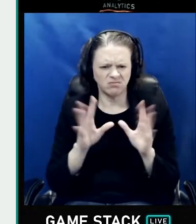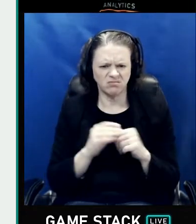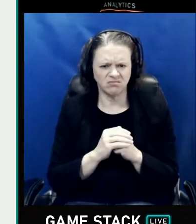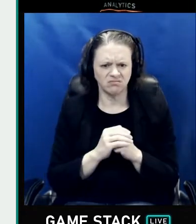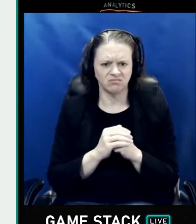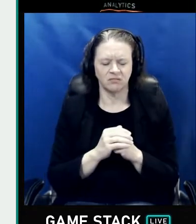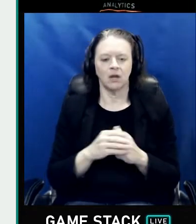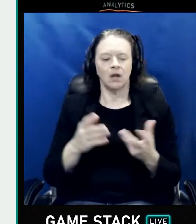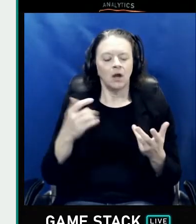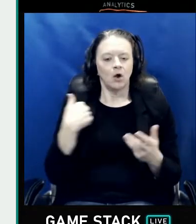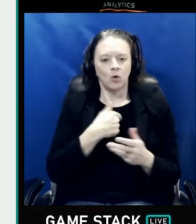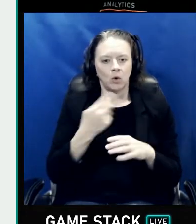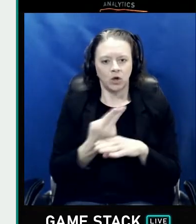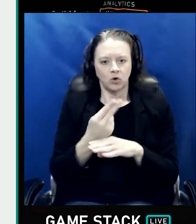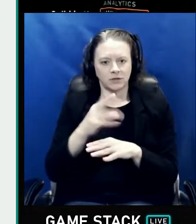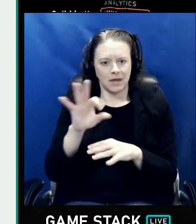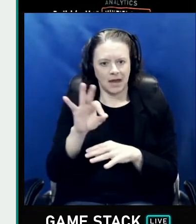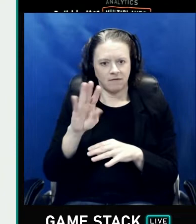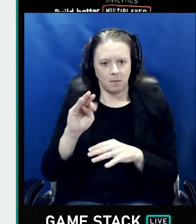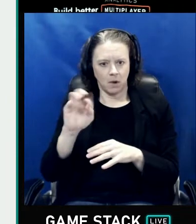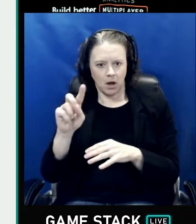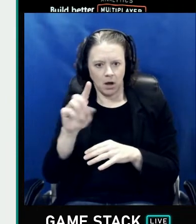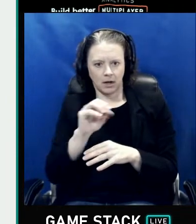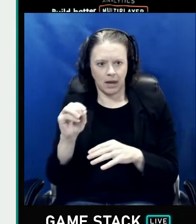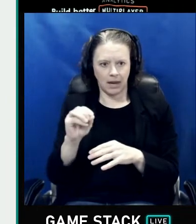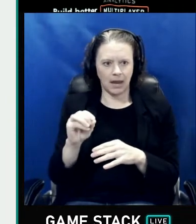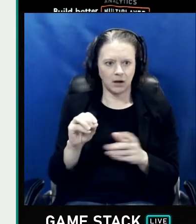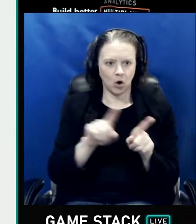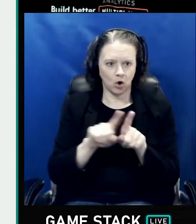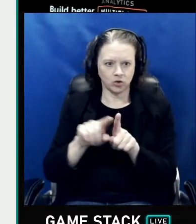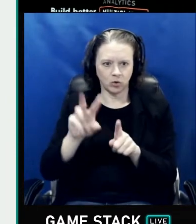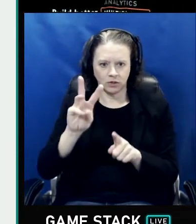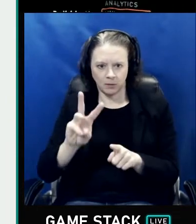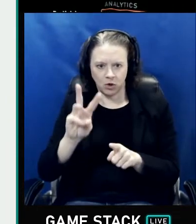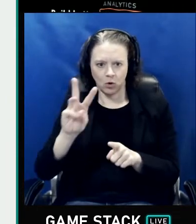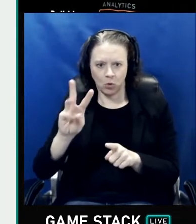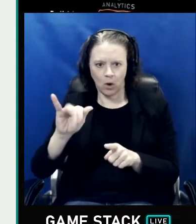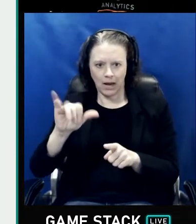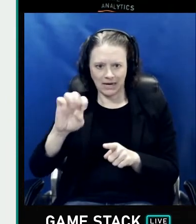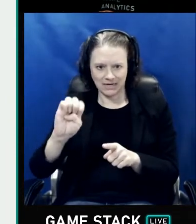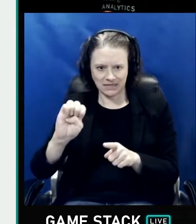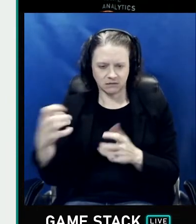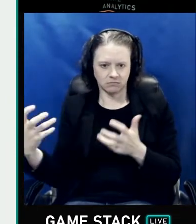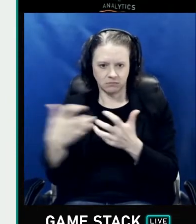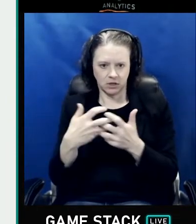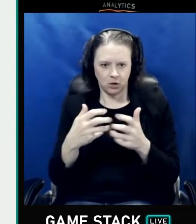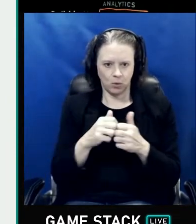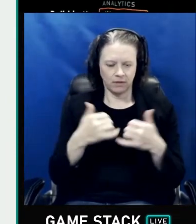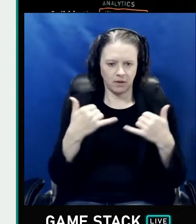FMOD and Wwise in addition to custom processors. Parties Realtime Audio Manipulation actually allows this by giving